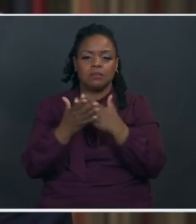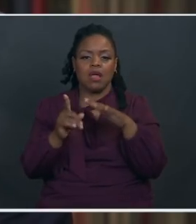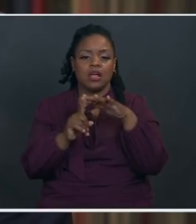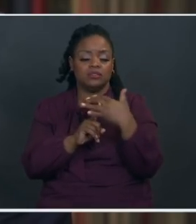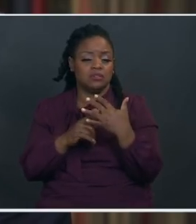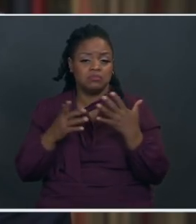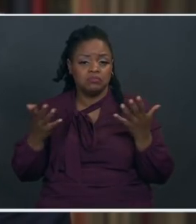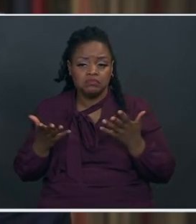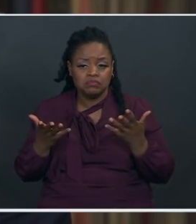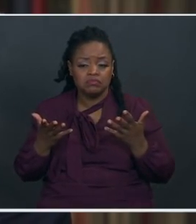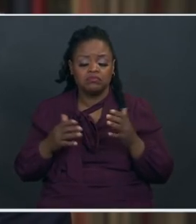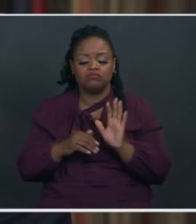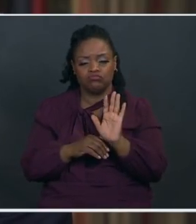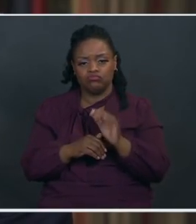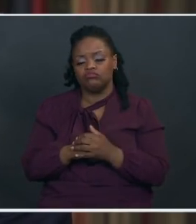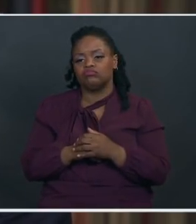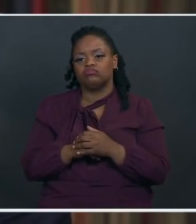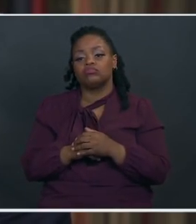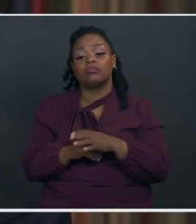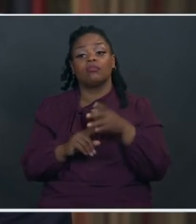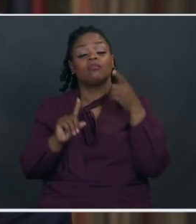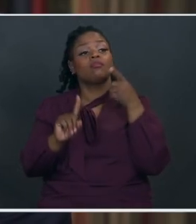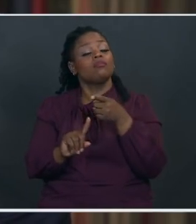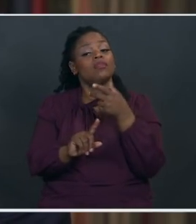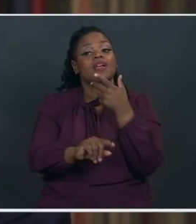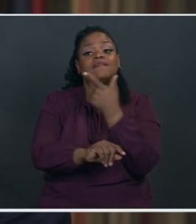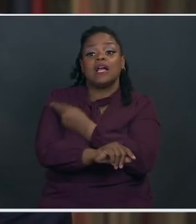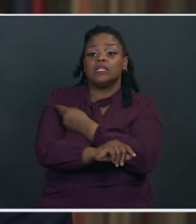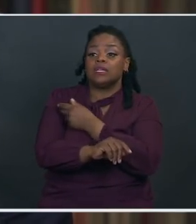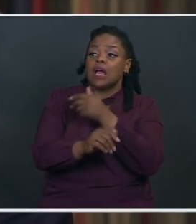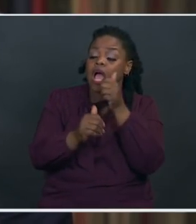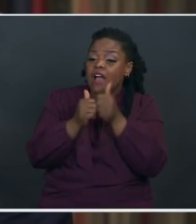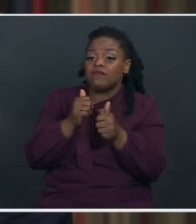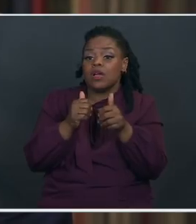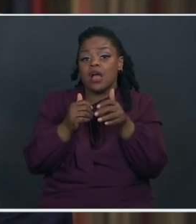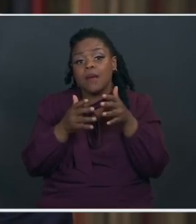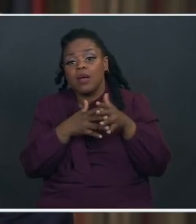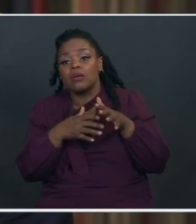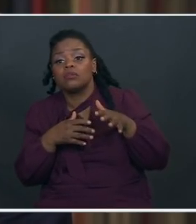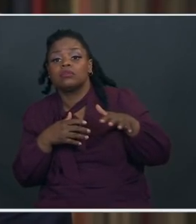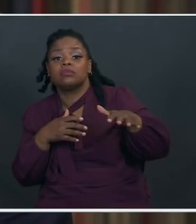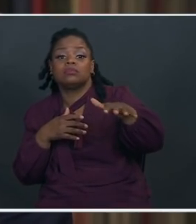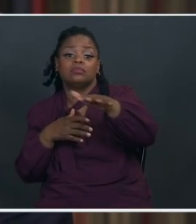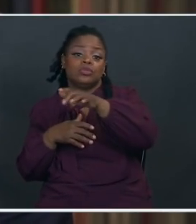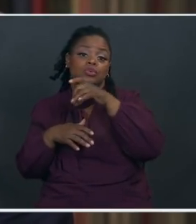To vaccinate every American over the age of 16, we are looking at a total need of well